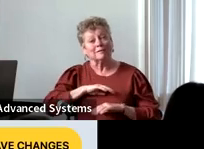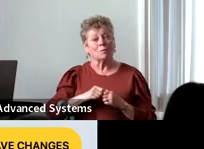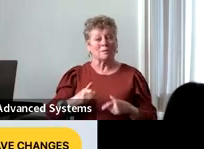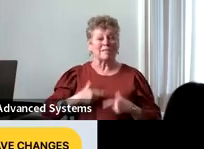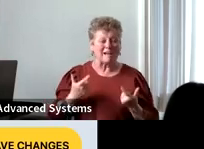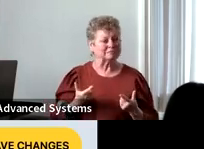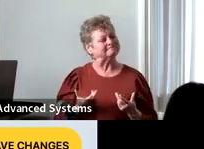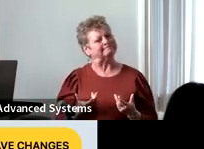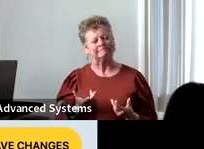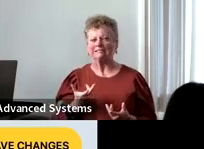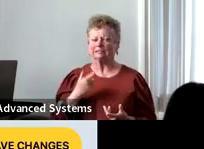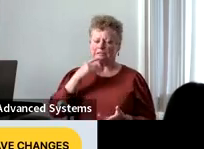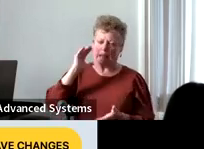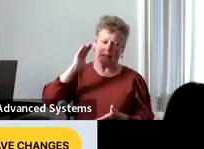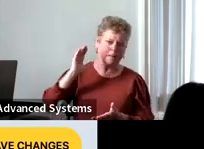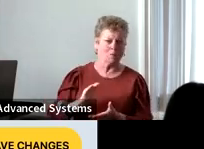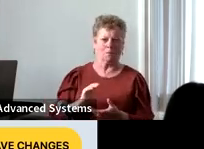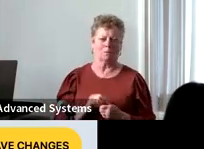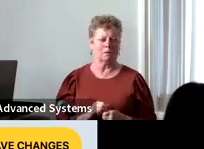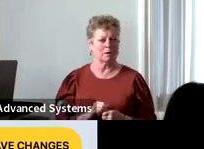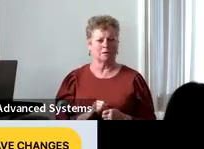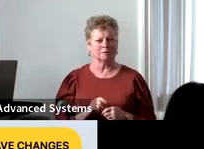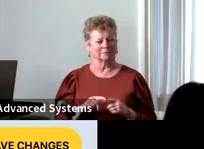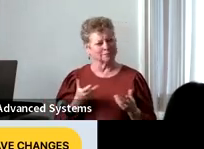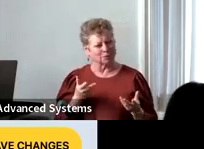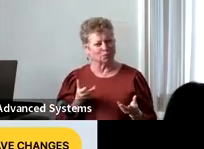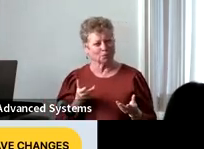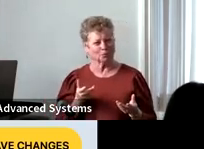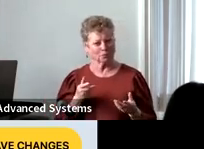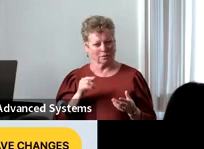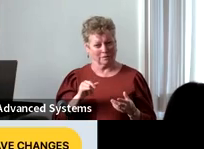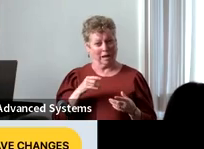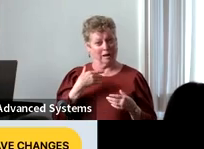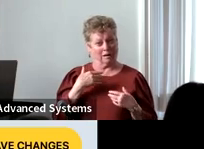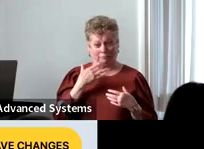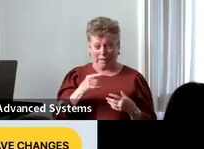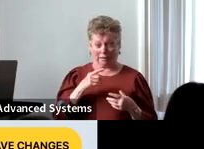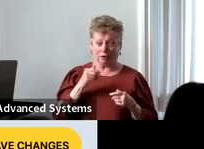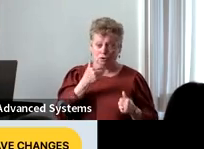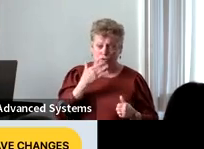This is the organizing question around which well-being is often defined.